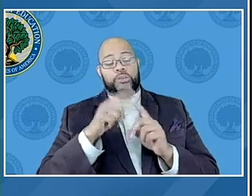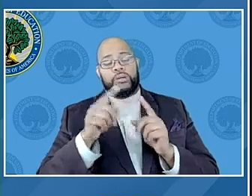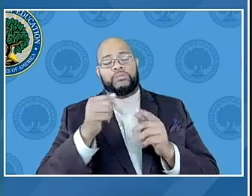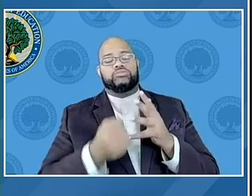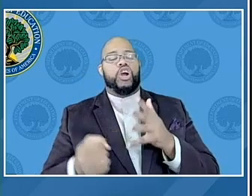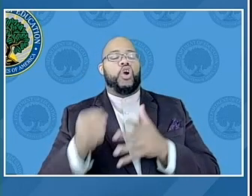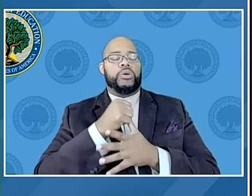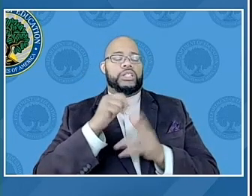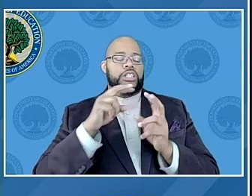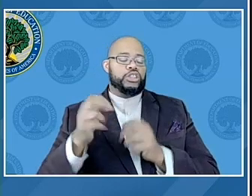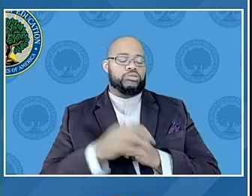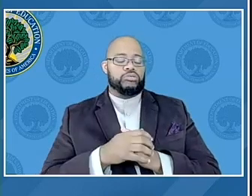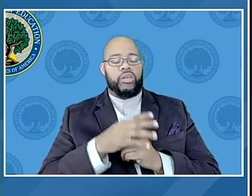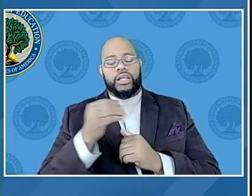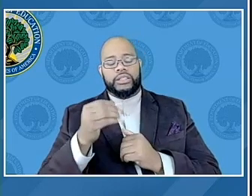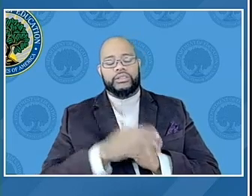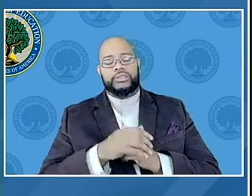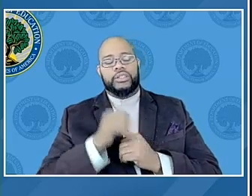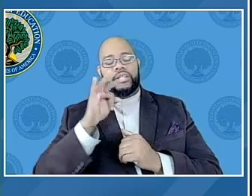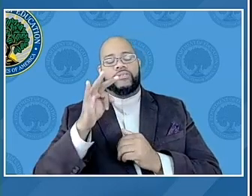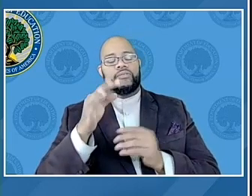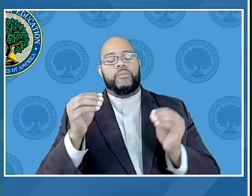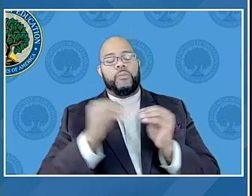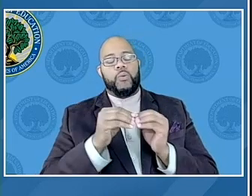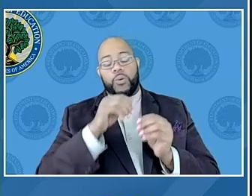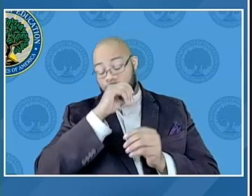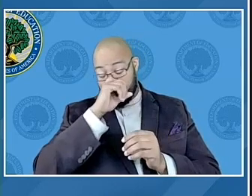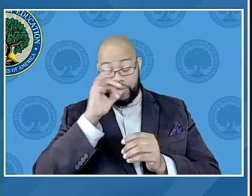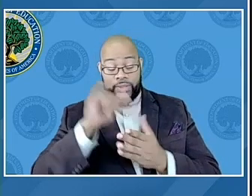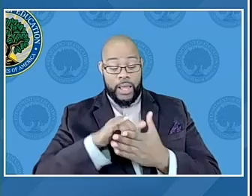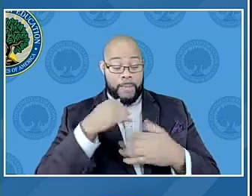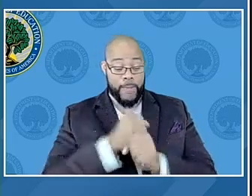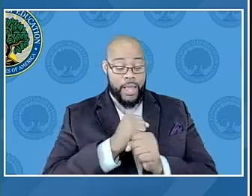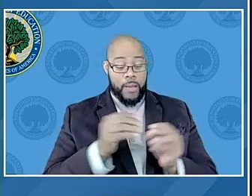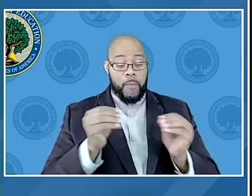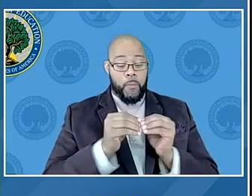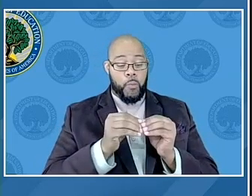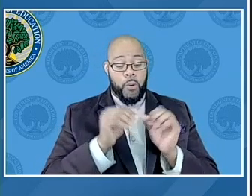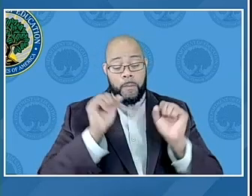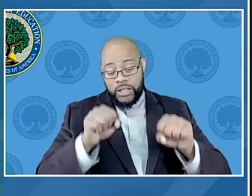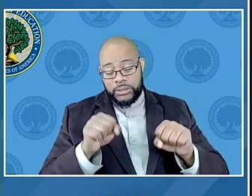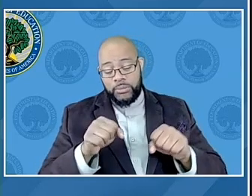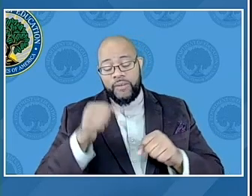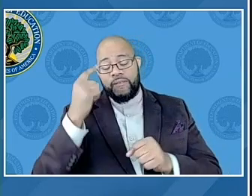And if more- if that was made more feasible for borrowers to get assistance